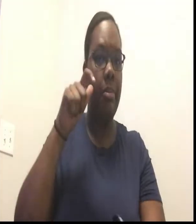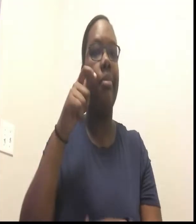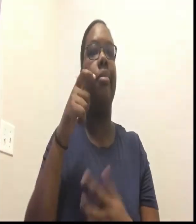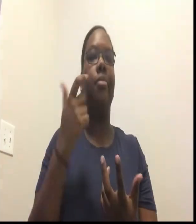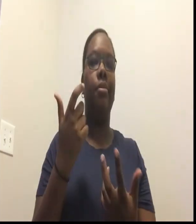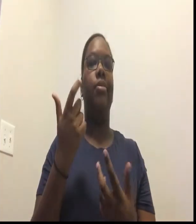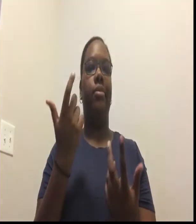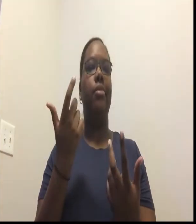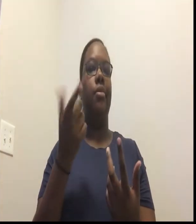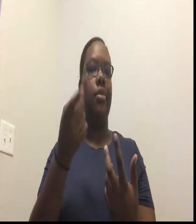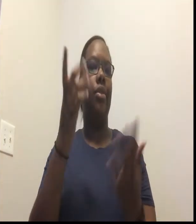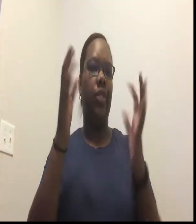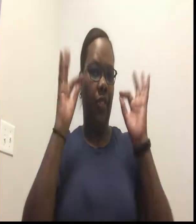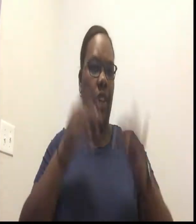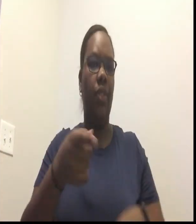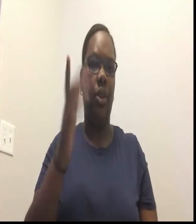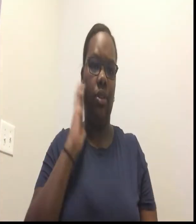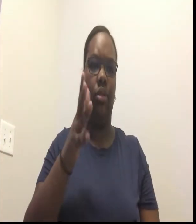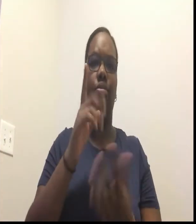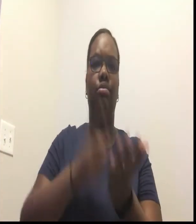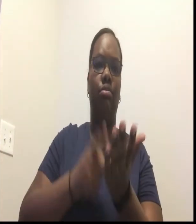Then you have a privileged